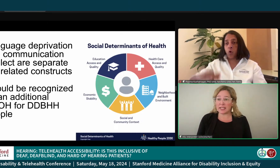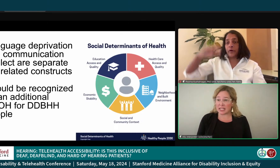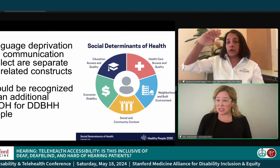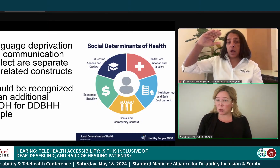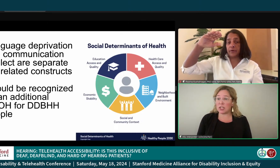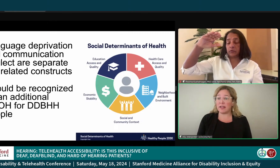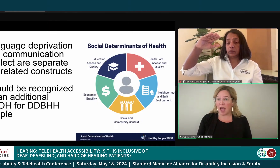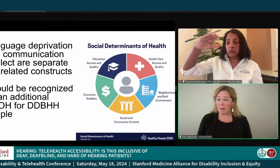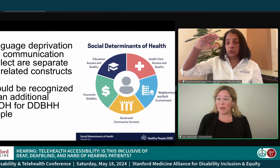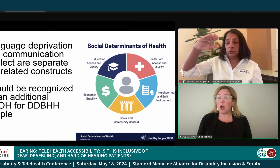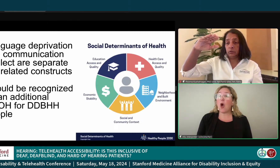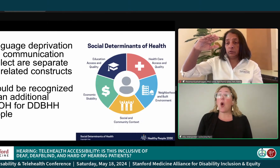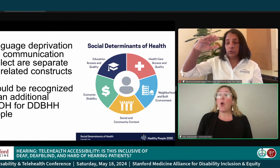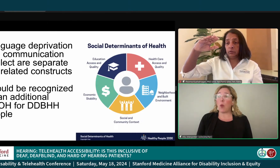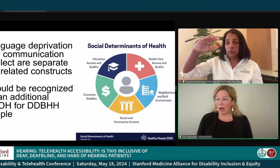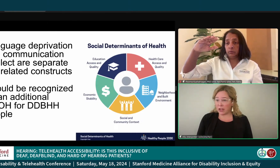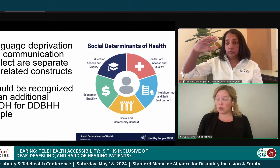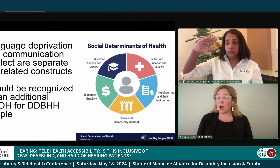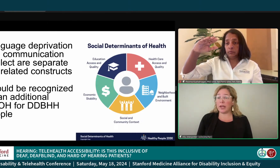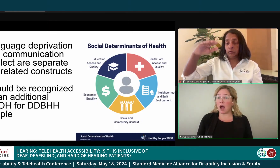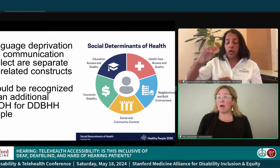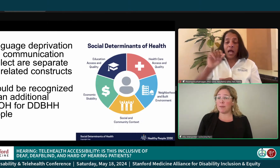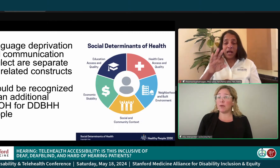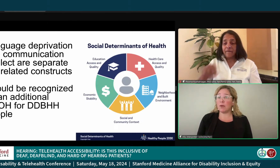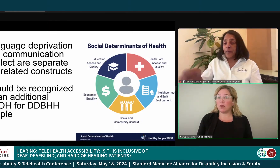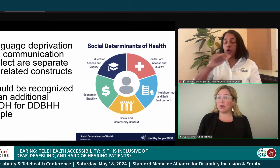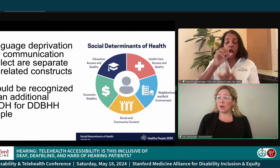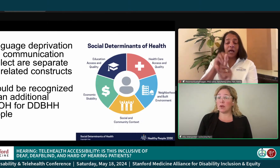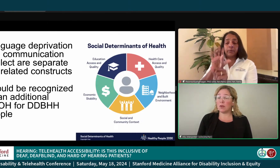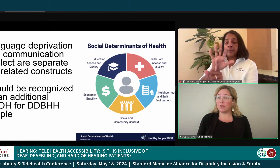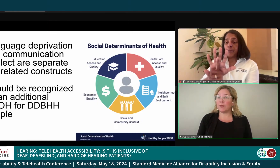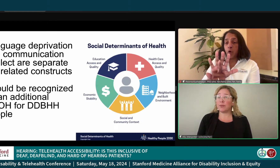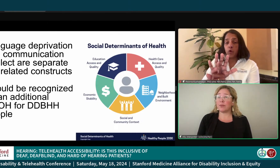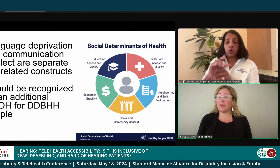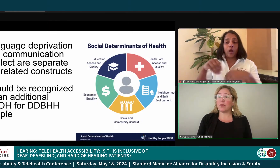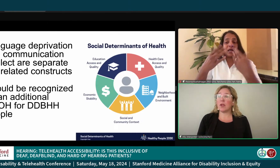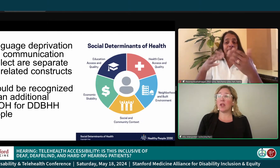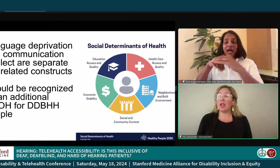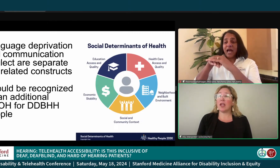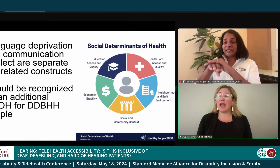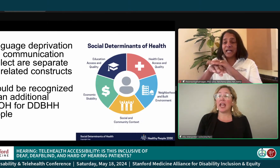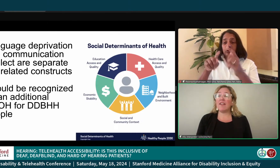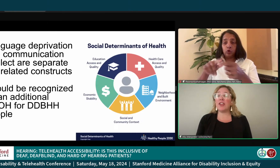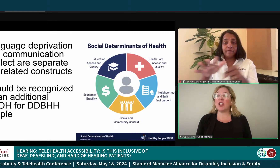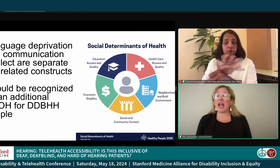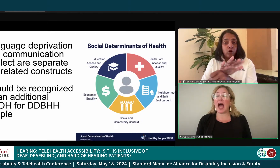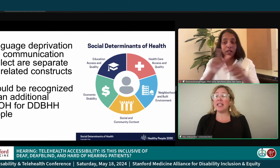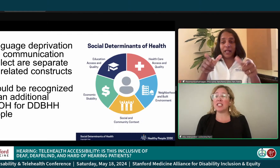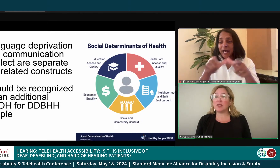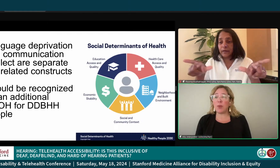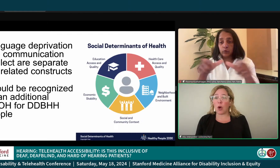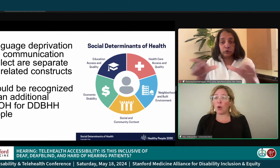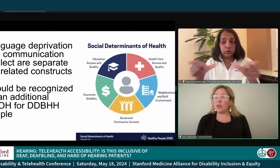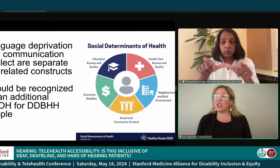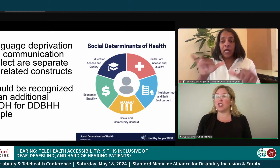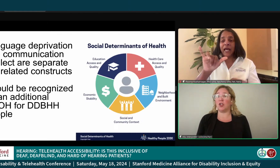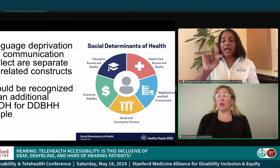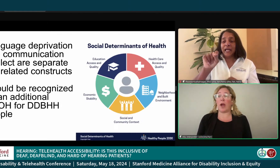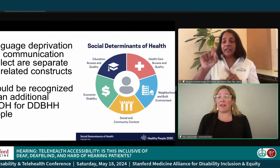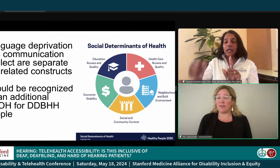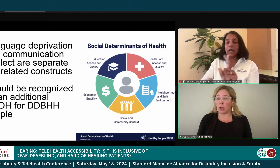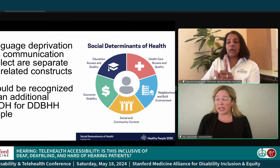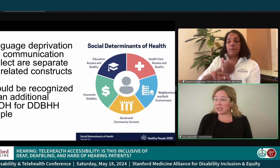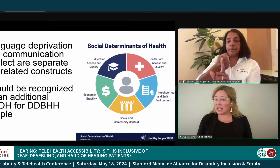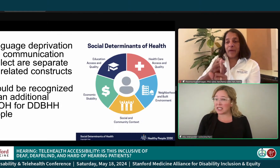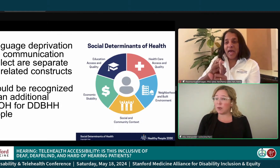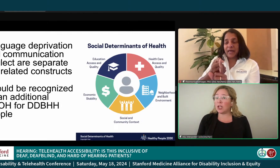accessible to them while they're growing up. If they're not exposed to a fully accessible